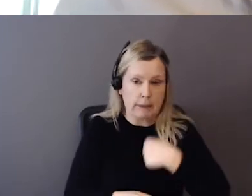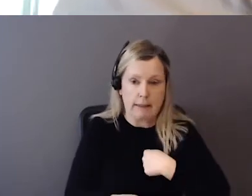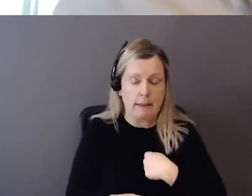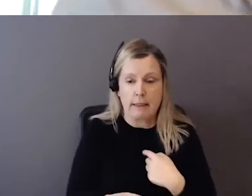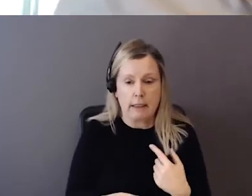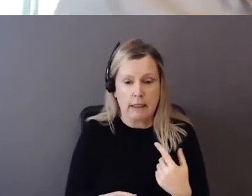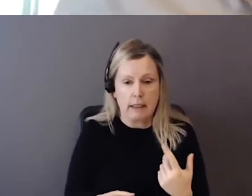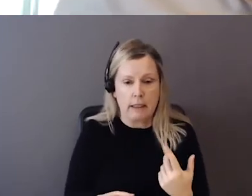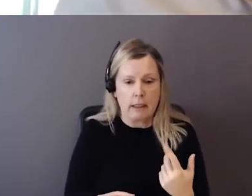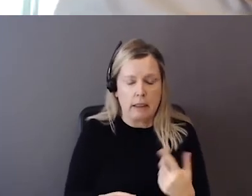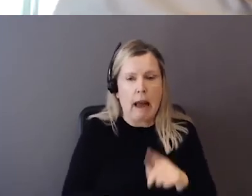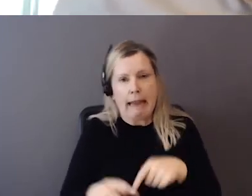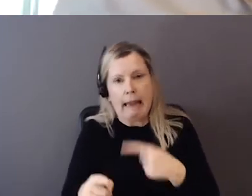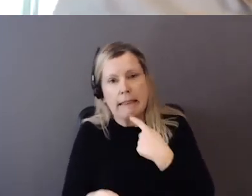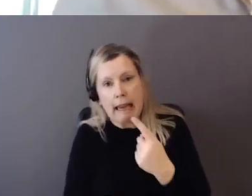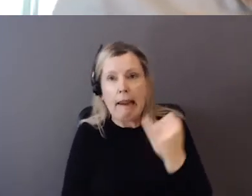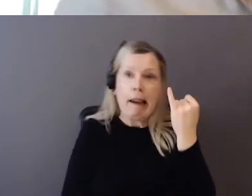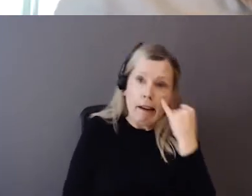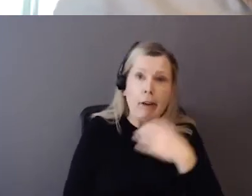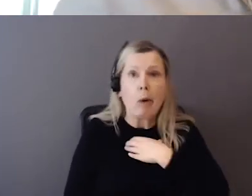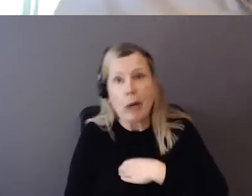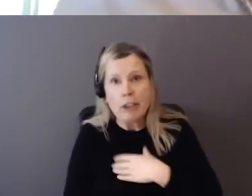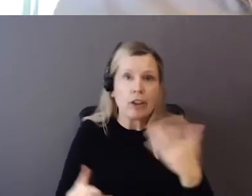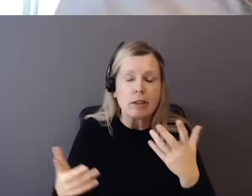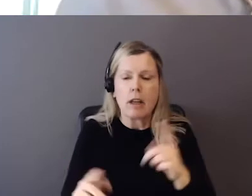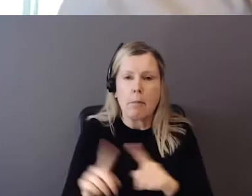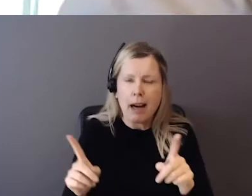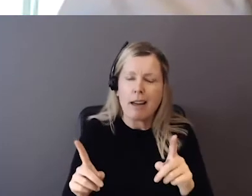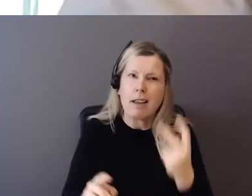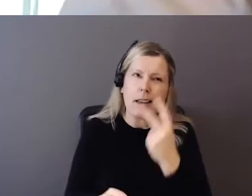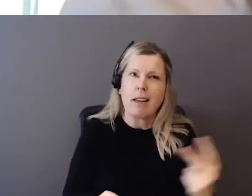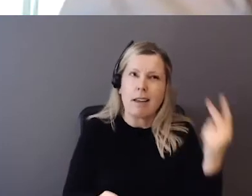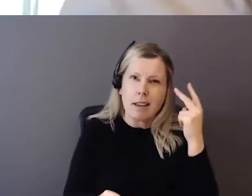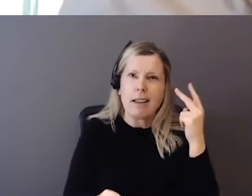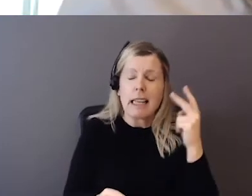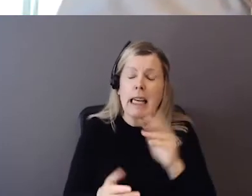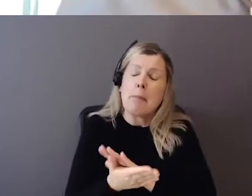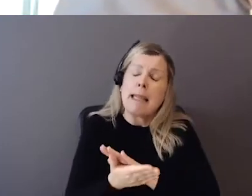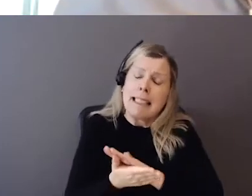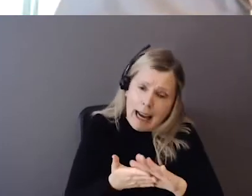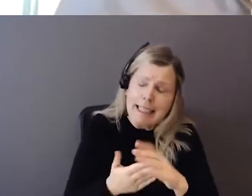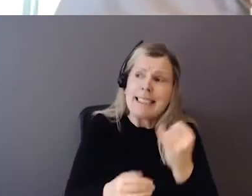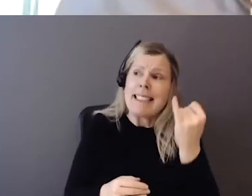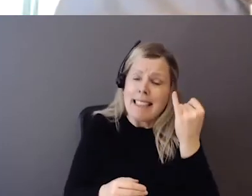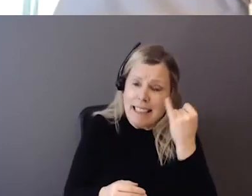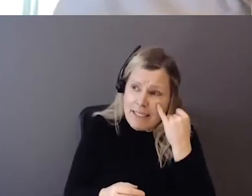what if this, or that, or how. But I think had that stress of not knowing what was happening